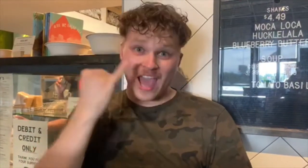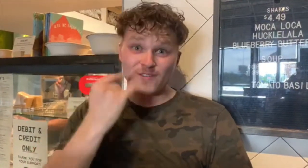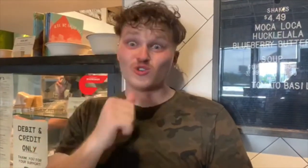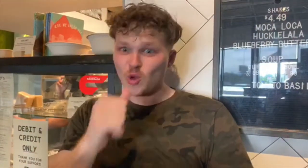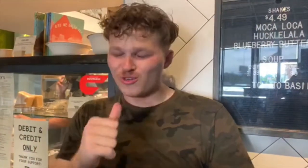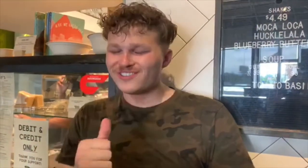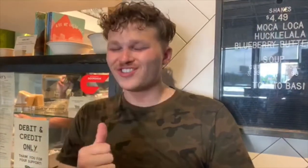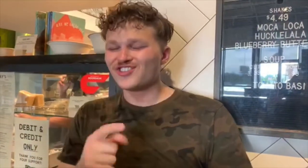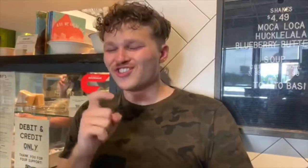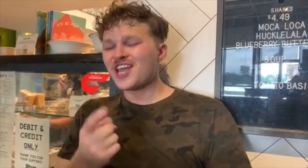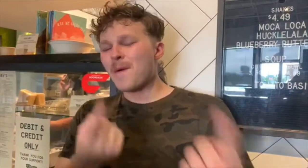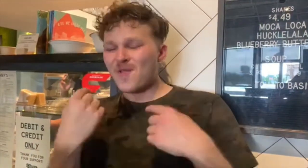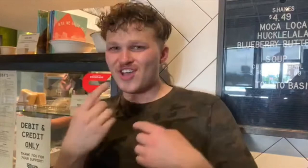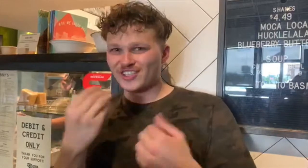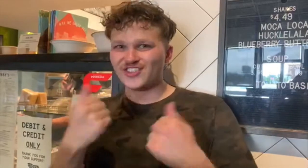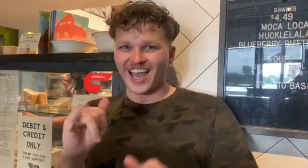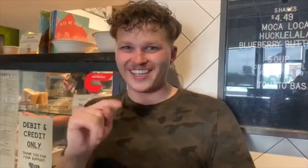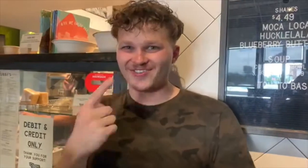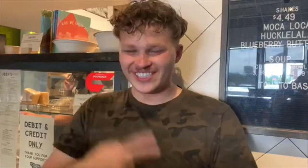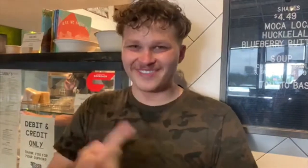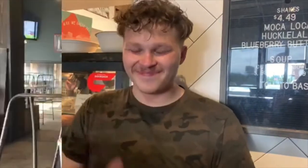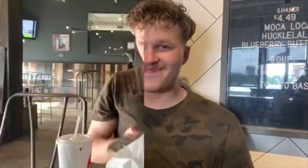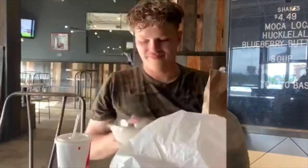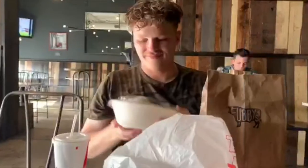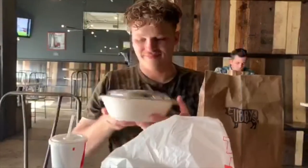If you don't... well you should come over and try it one time!